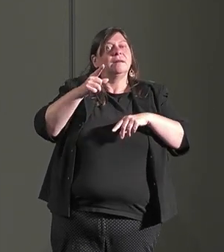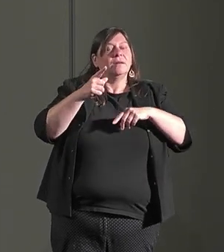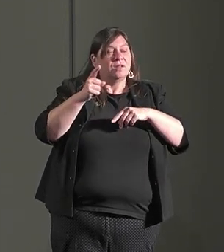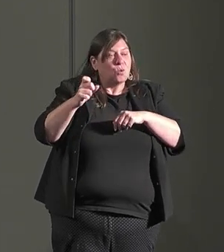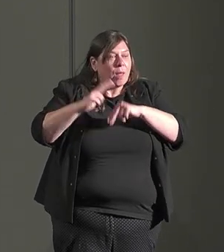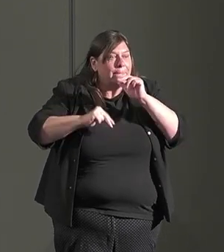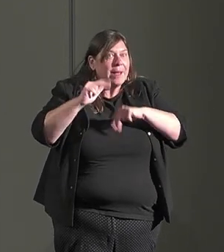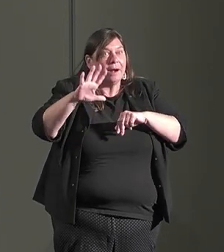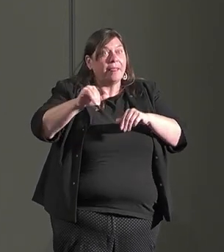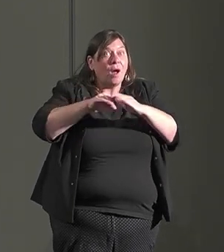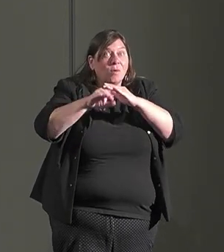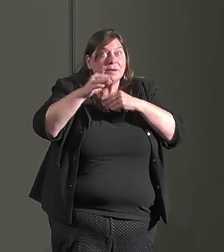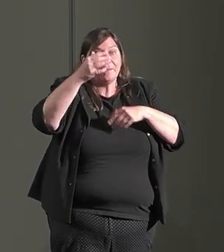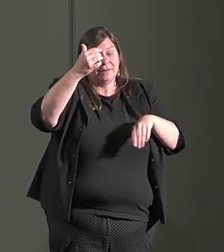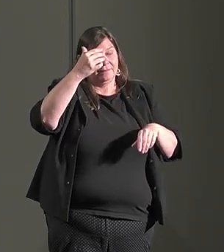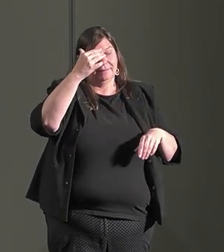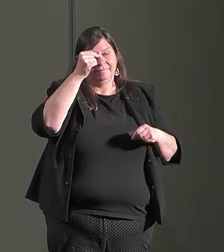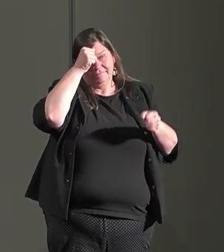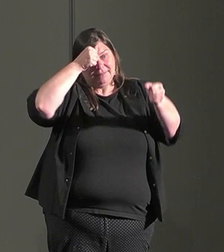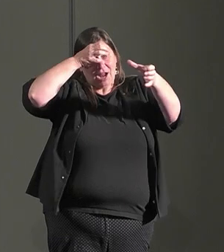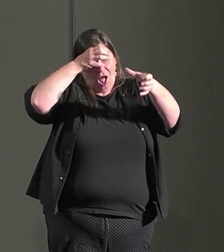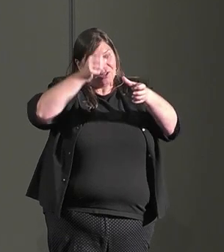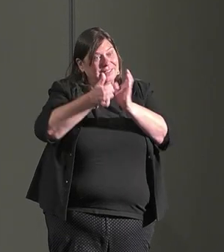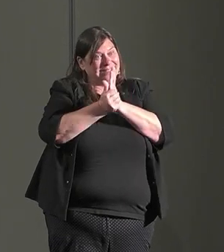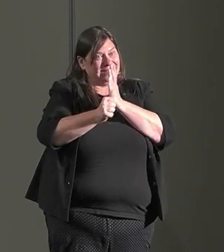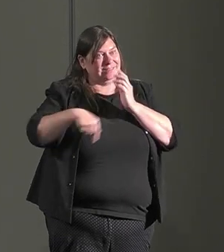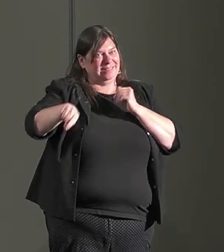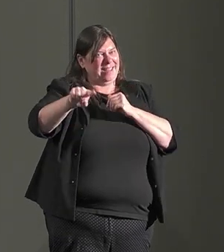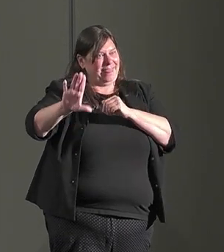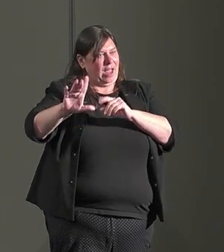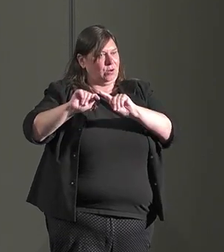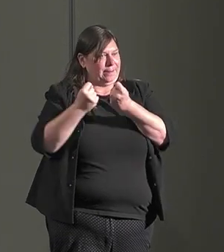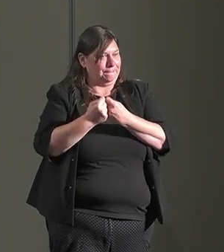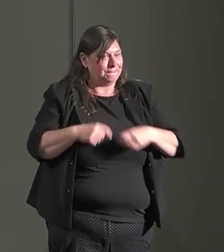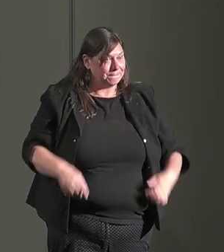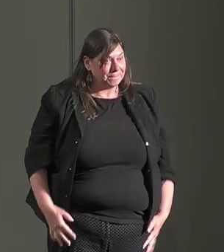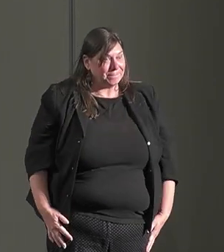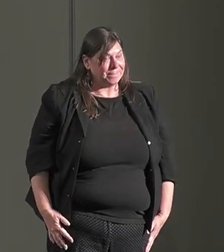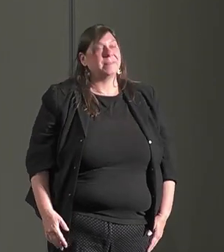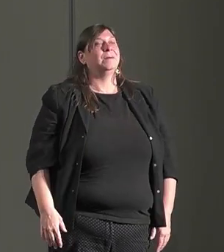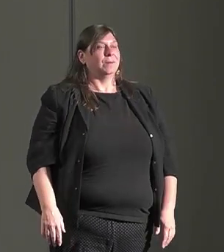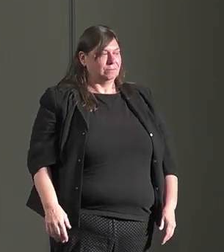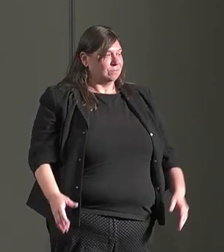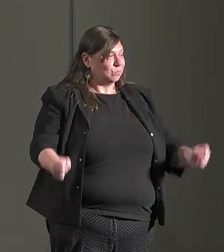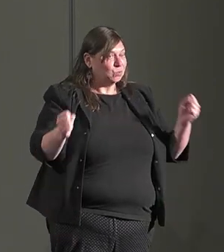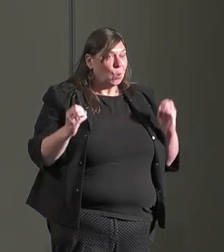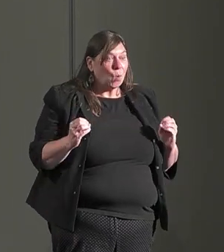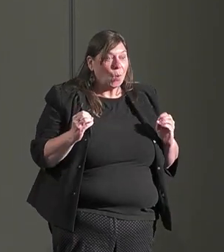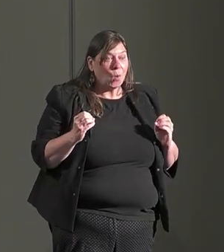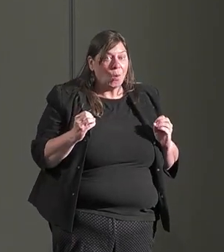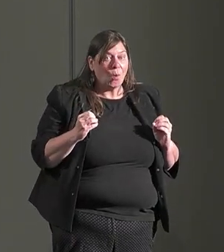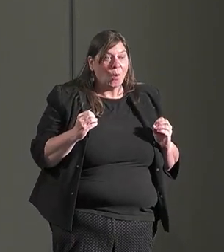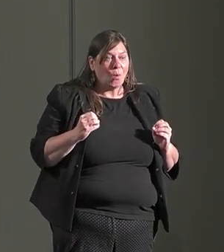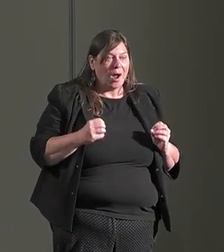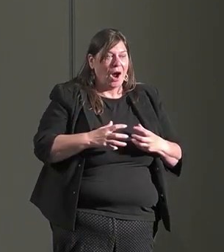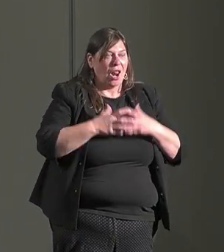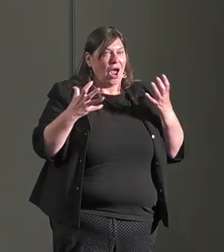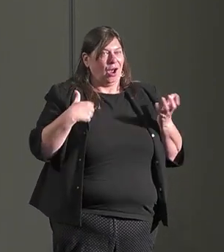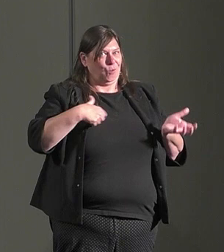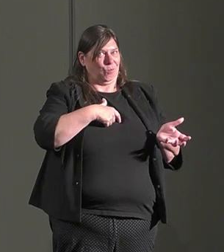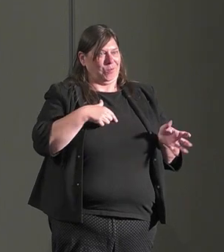knowledge and skills within their team. So that is -- a lot of what we do with